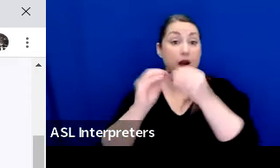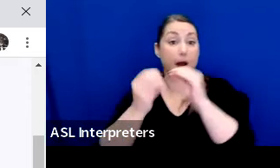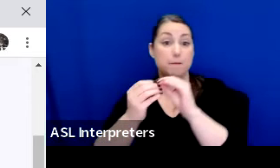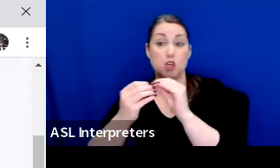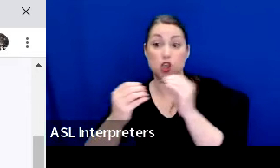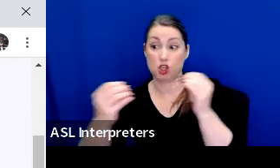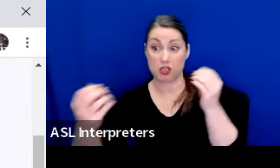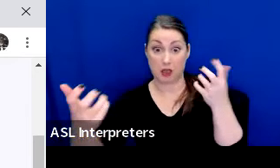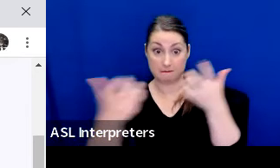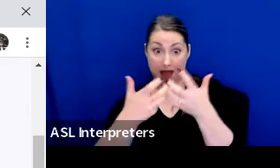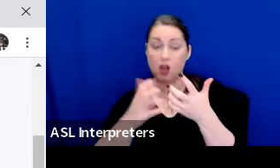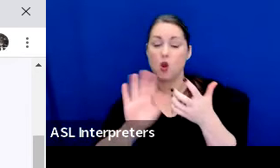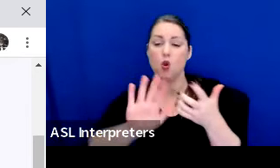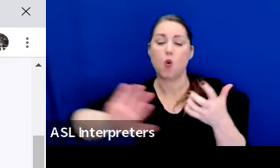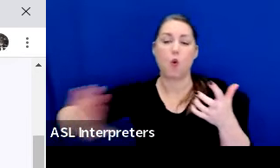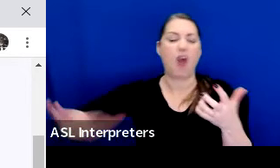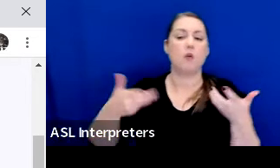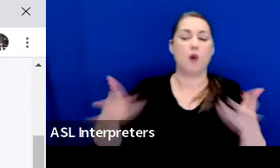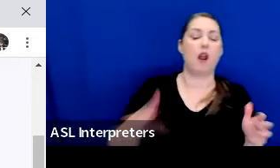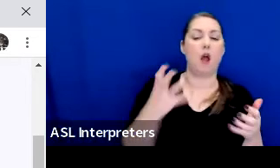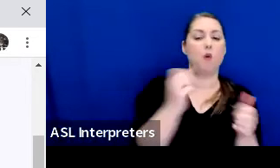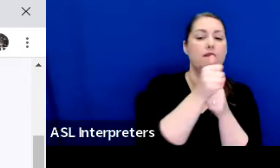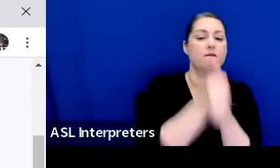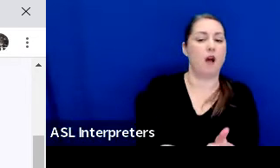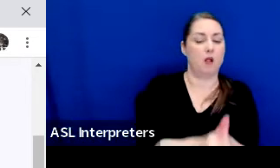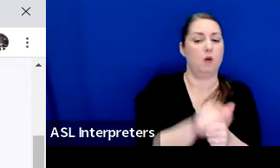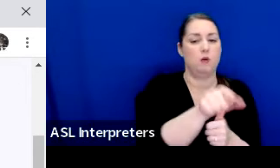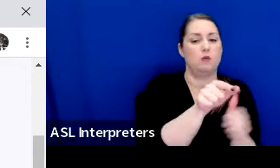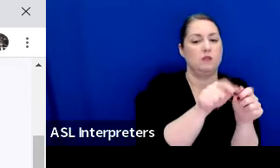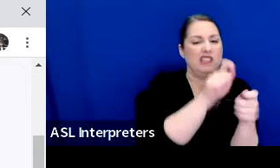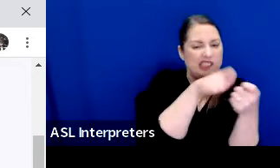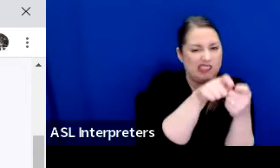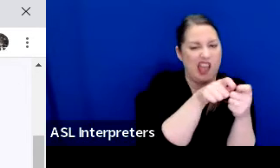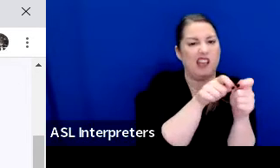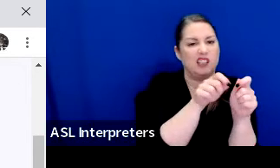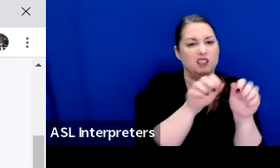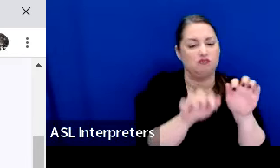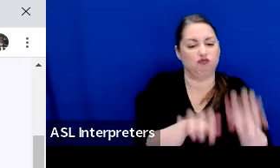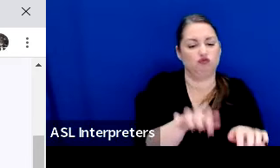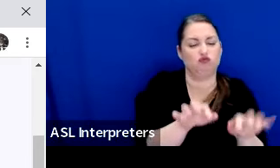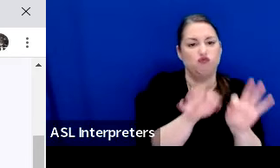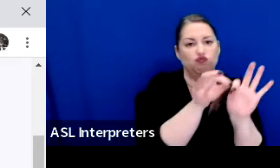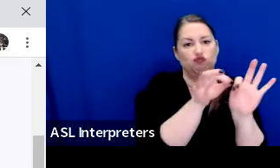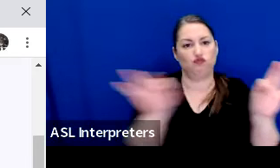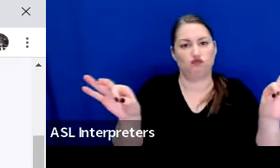And again, I'm not the grandfather, but I can say it's brilliant. I'm not the one that coded that.